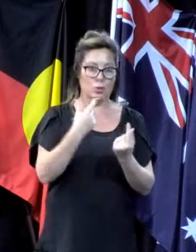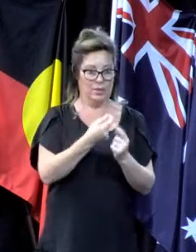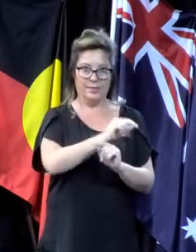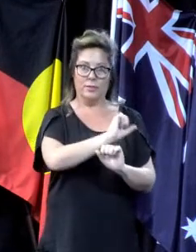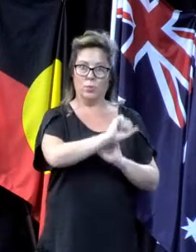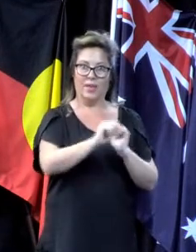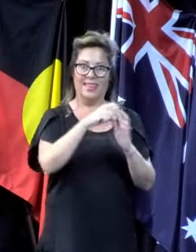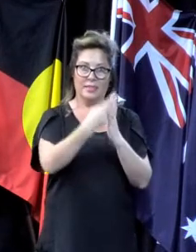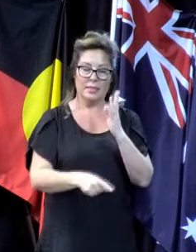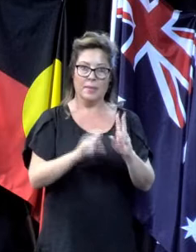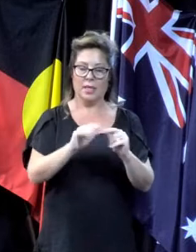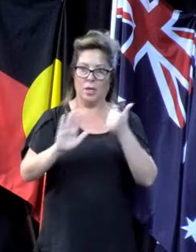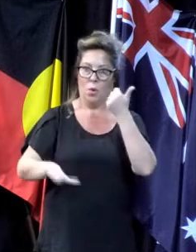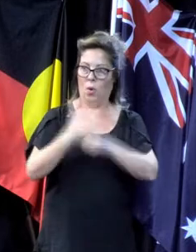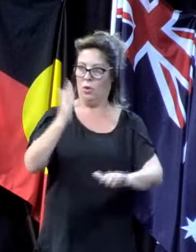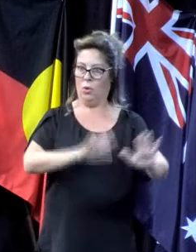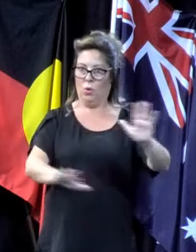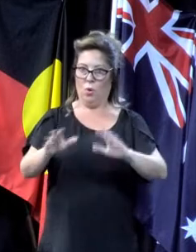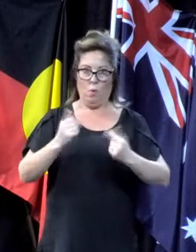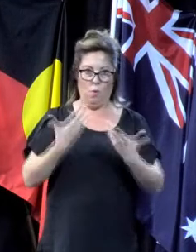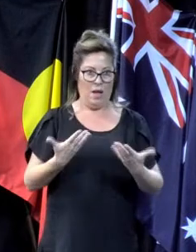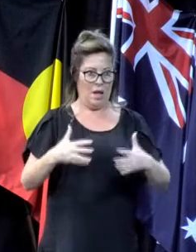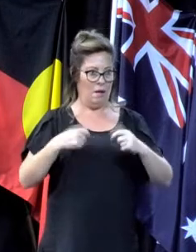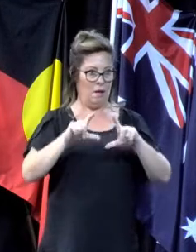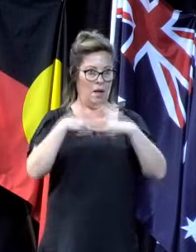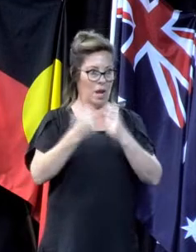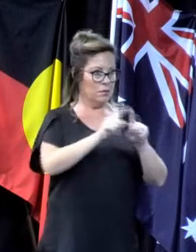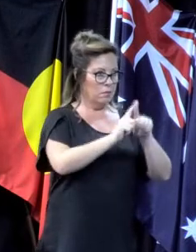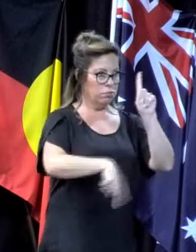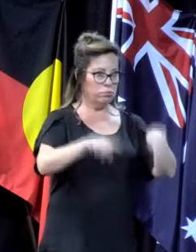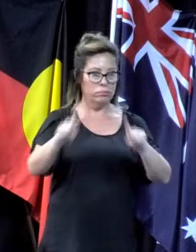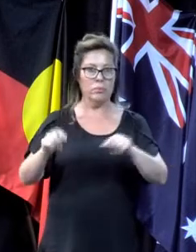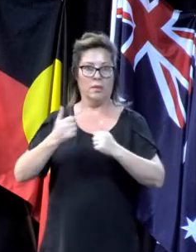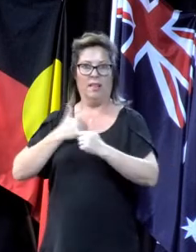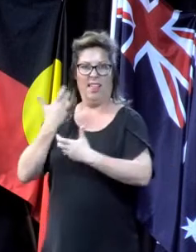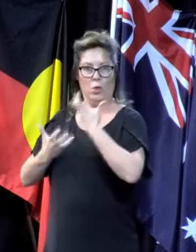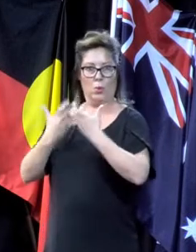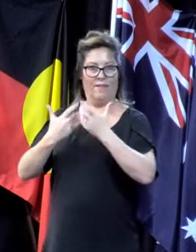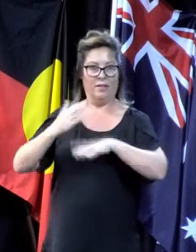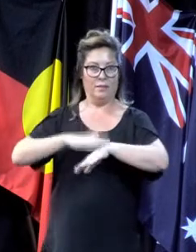for a lot of people and teachers themselves may have gone through schooling without students in their classrooms with them.